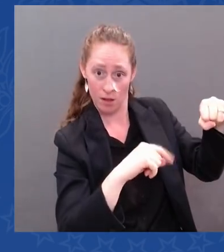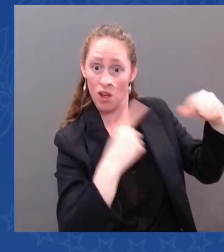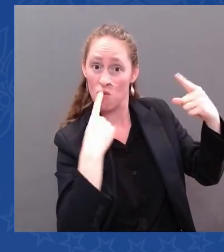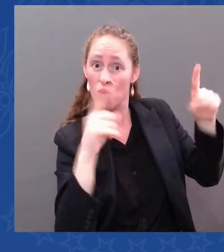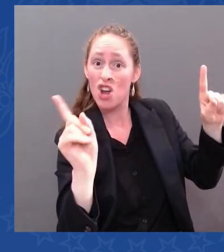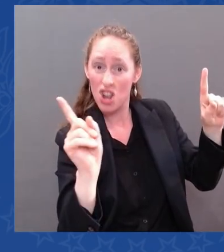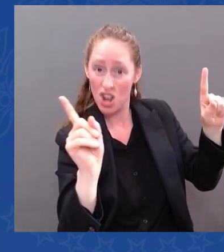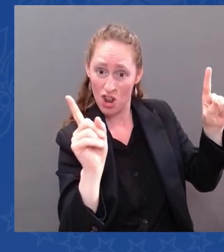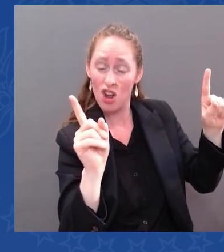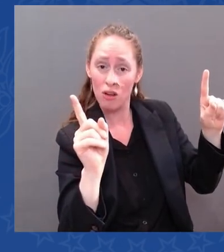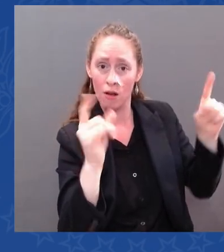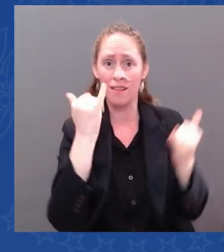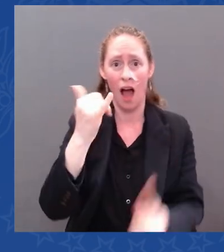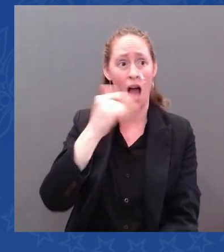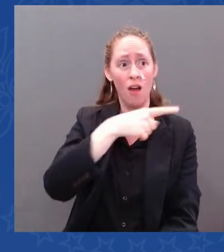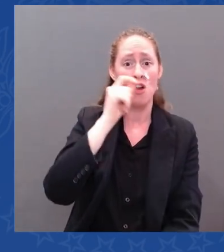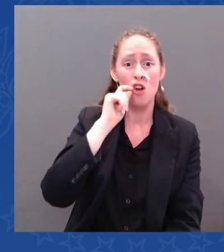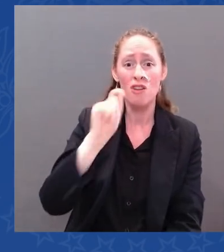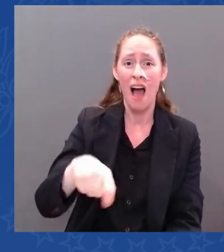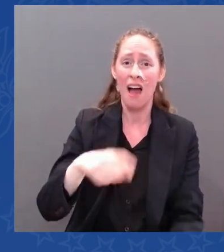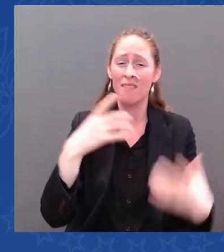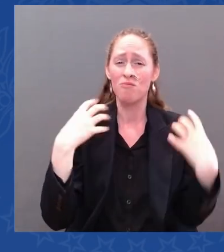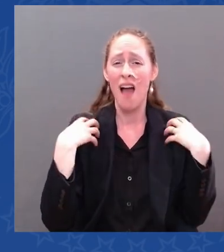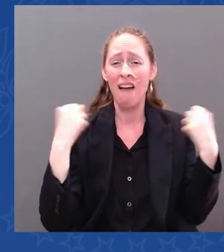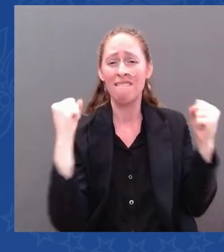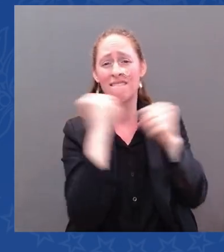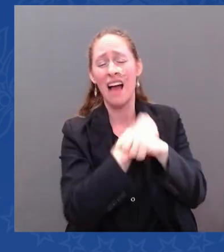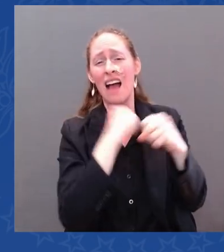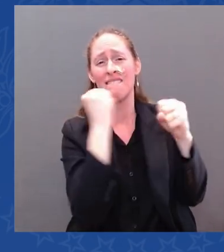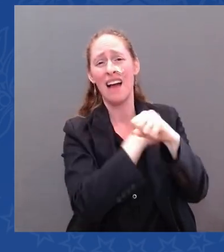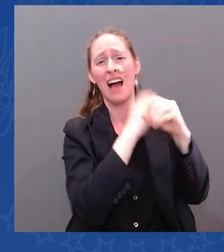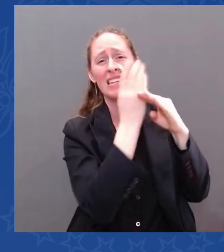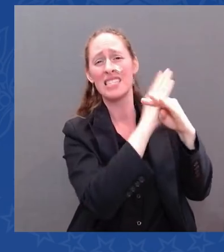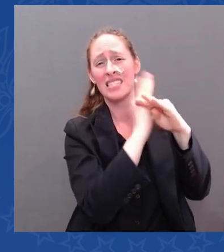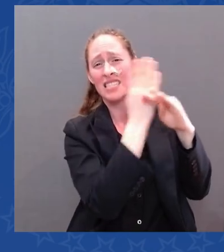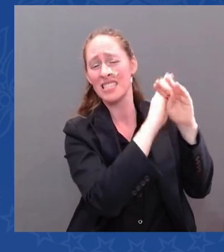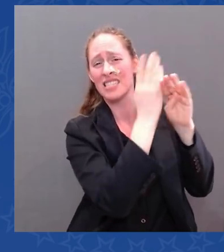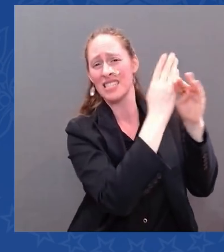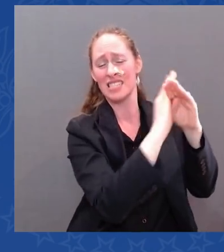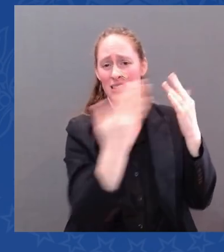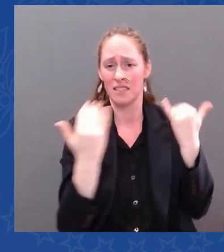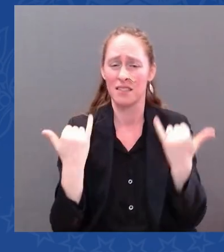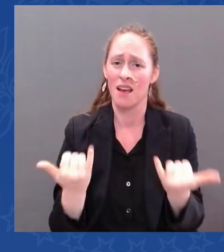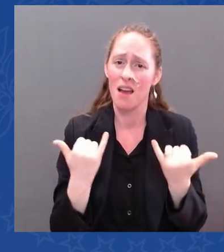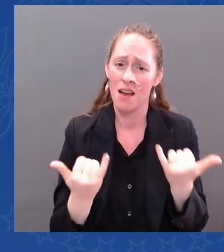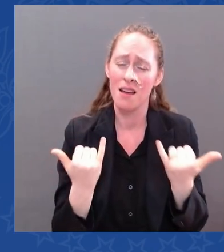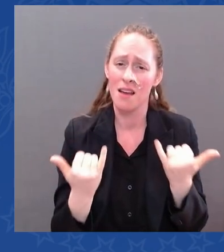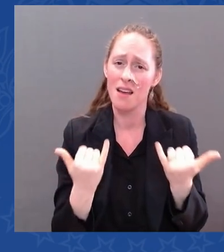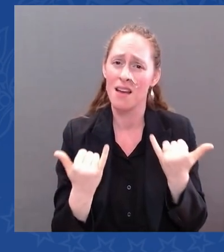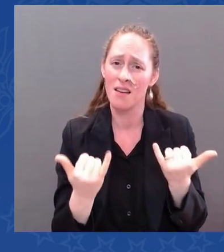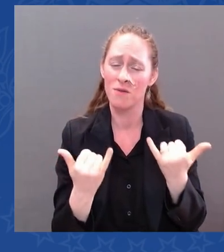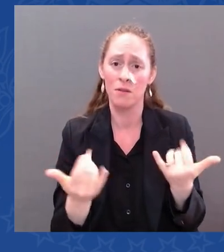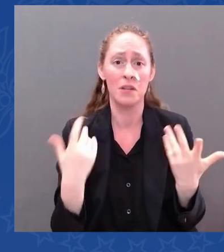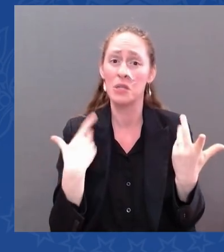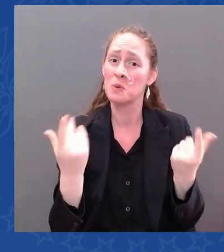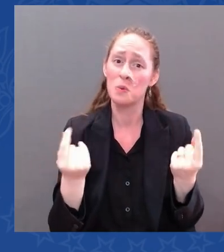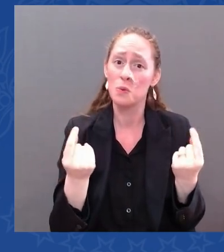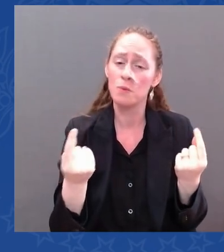has committed over $2 billion to NATO. The idea that they don't have enough sophisticated equipment